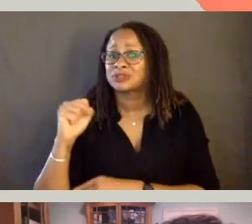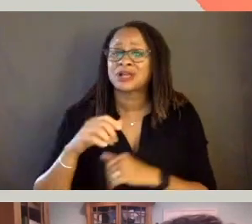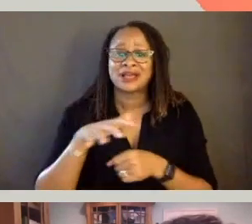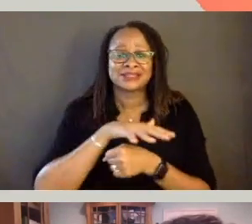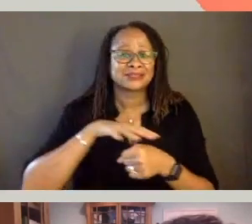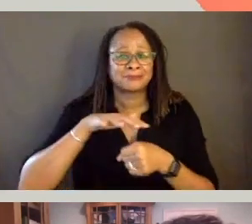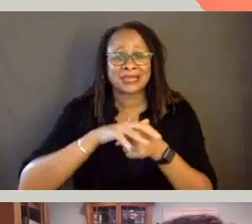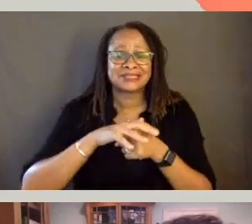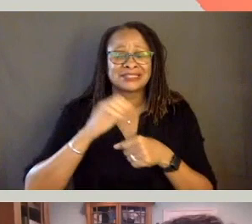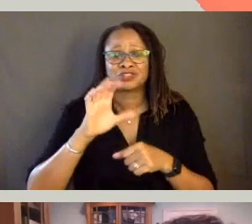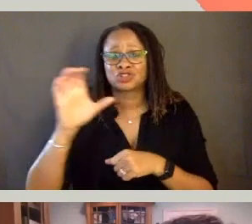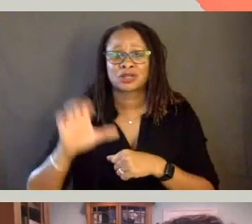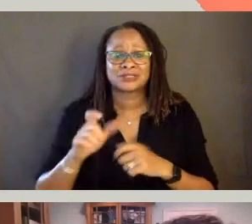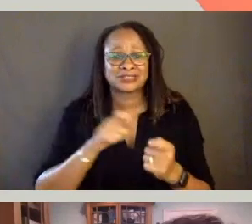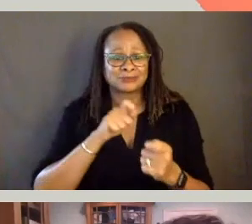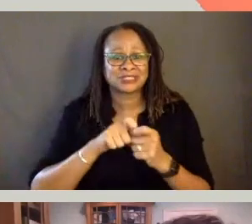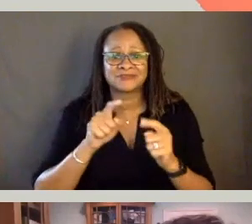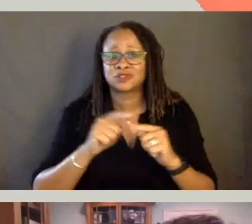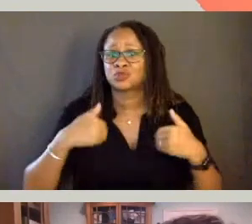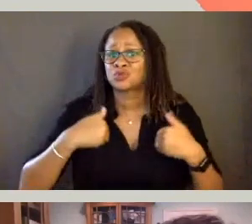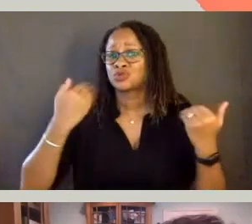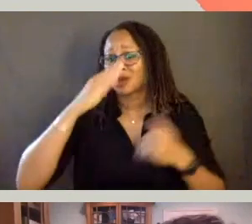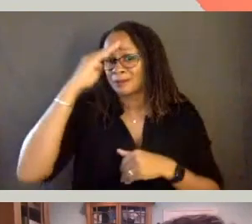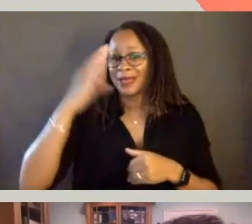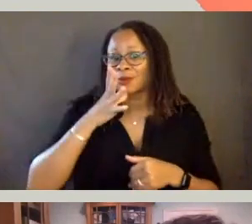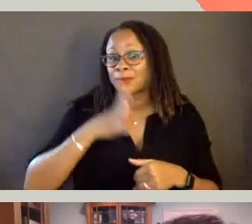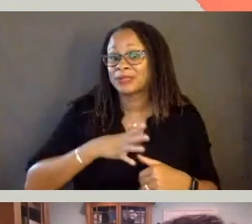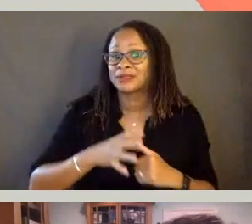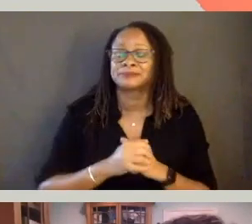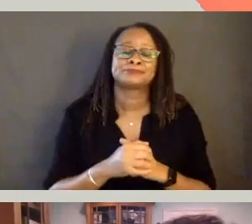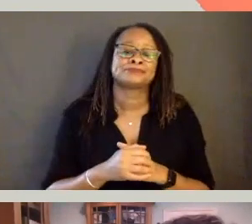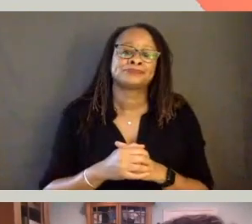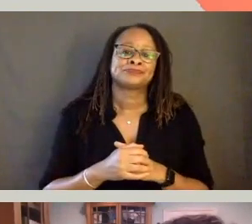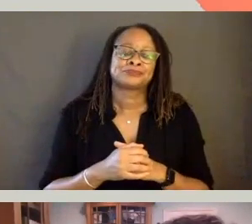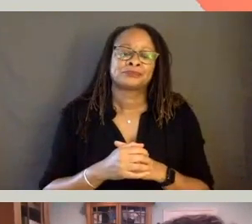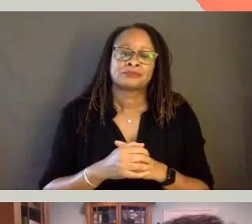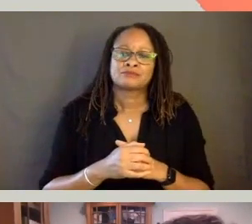There's one specific towards young black women. There's just so many.